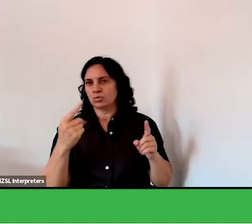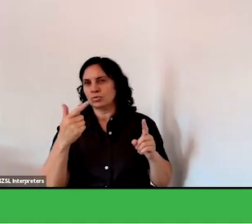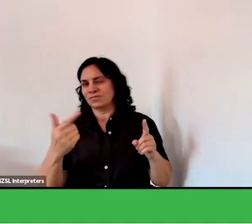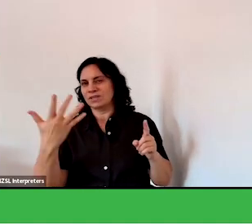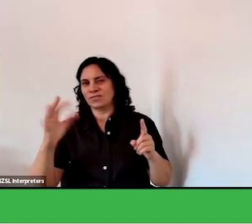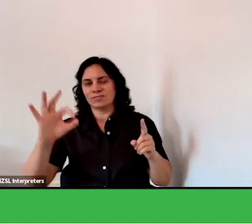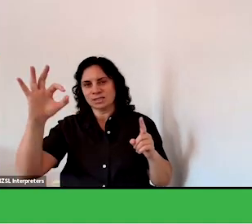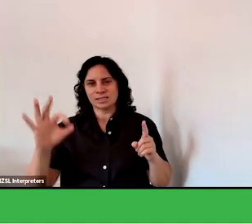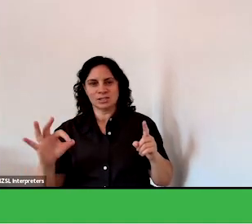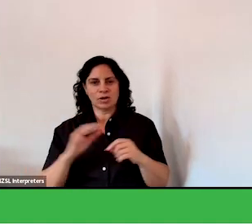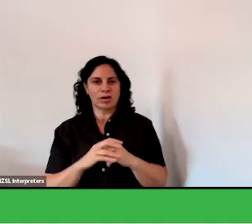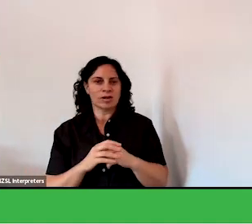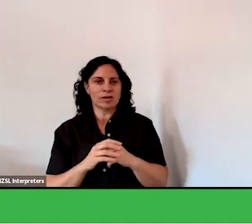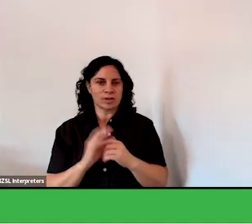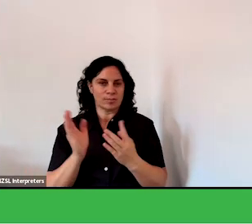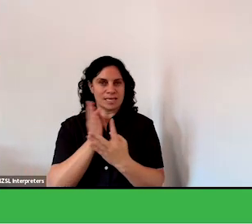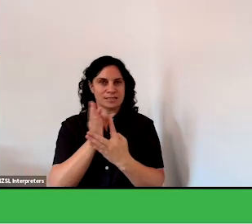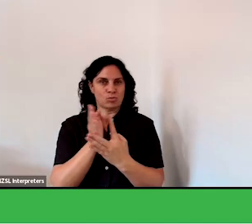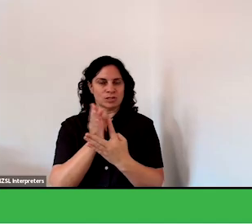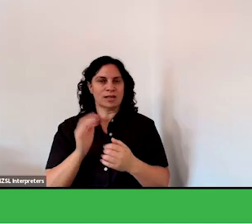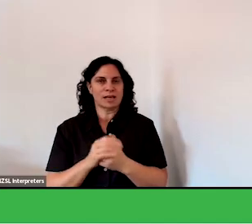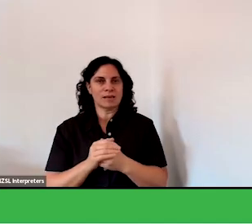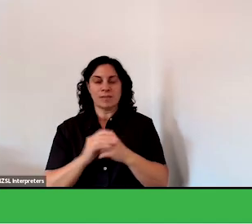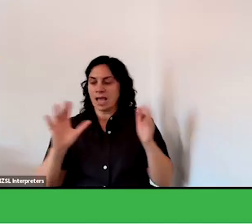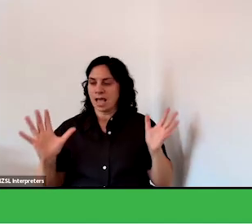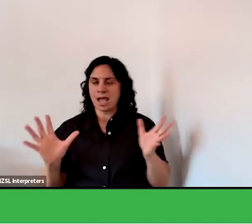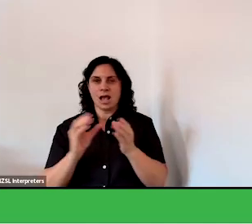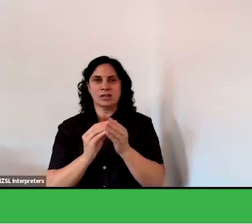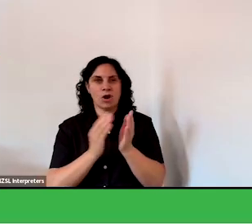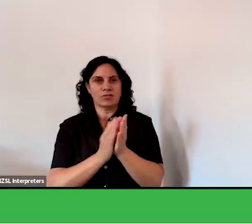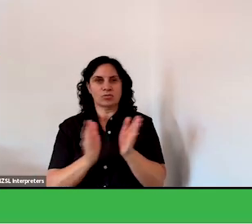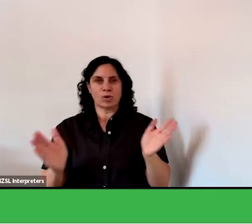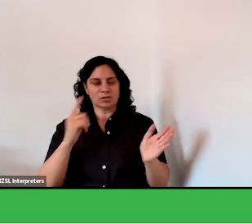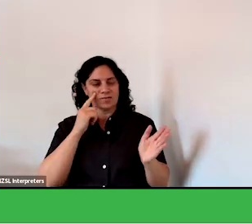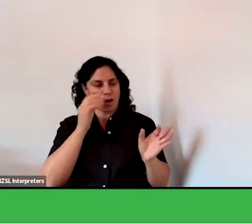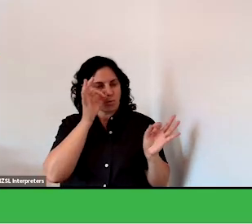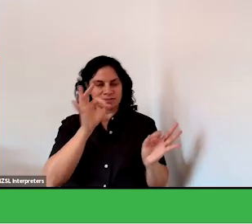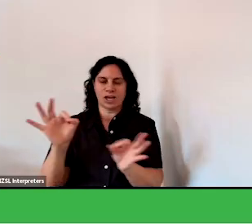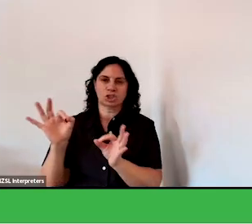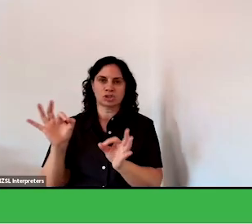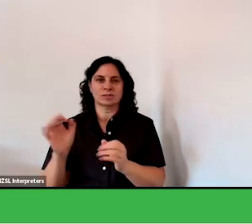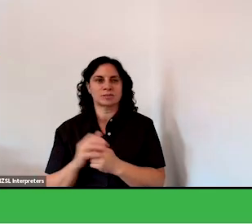as the inter quartile range and the overall range of typical observations. As we can see here in figure one,